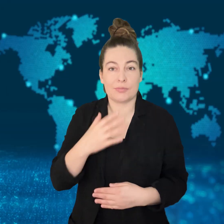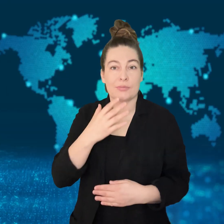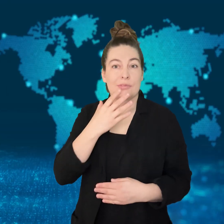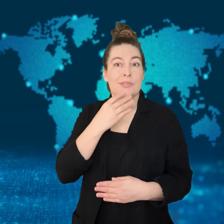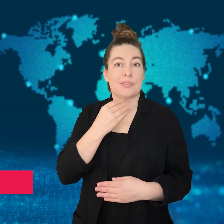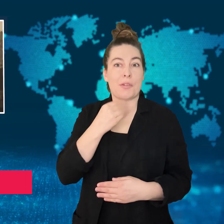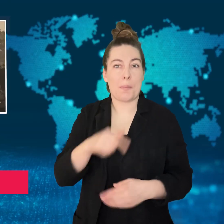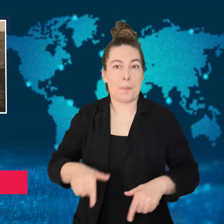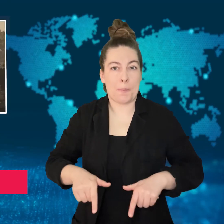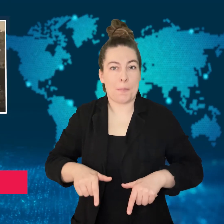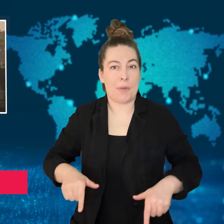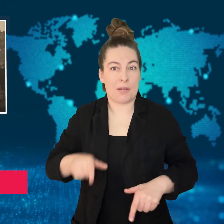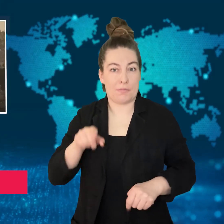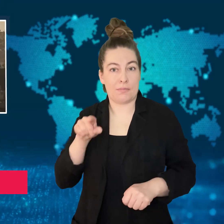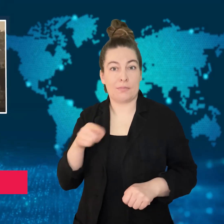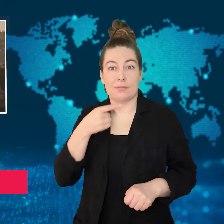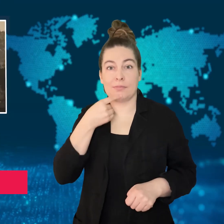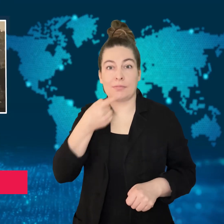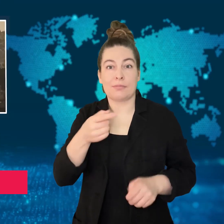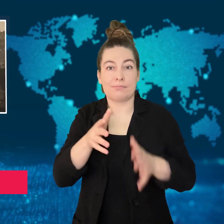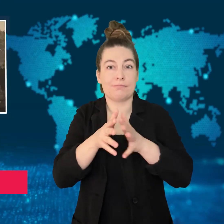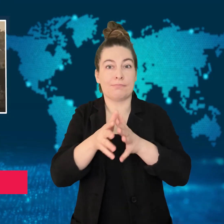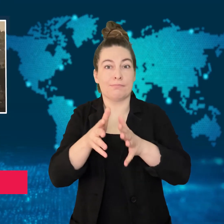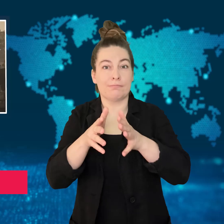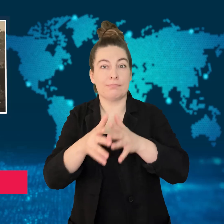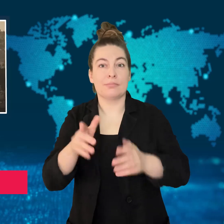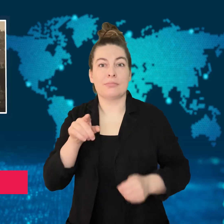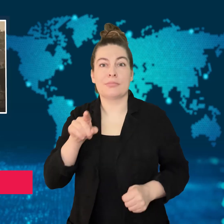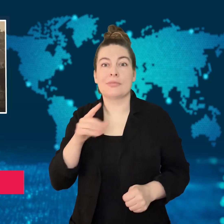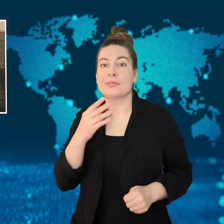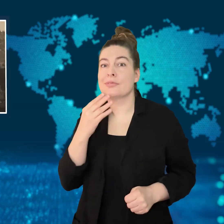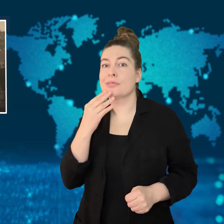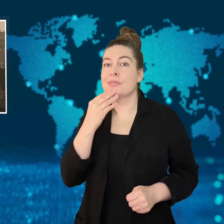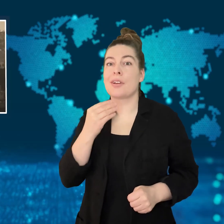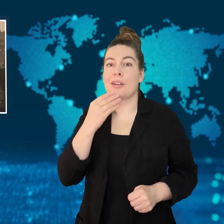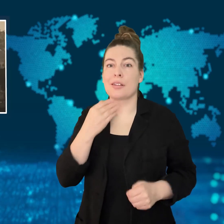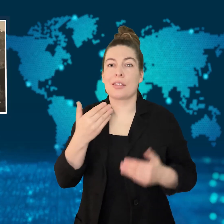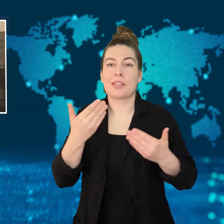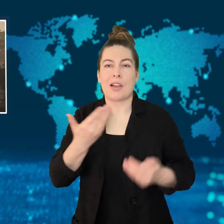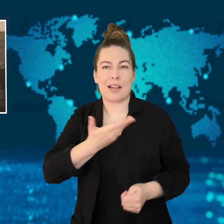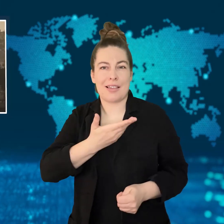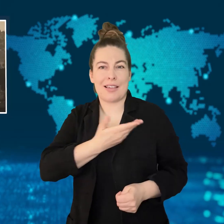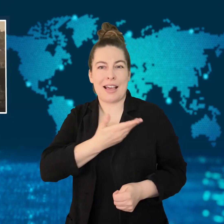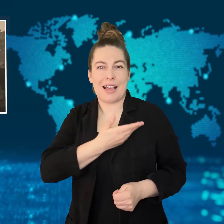[MONIKA]: According to Israel's Prime Minister,